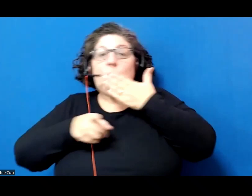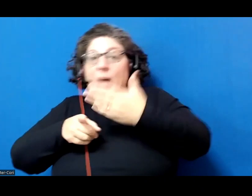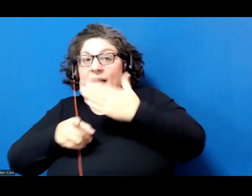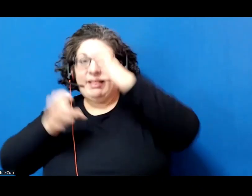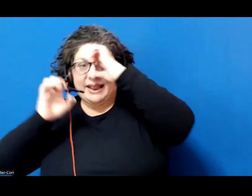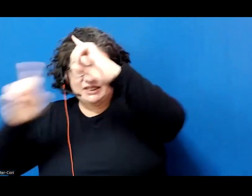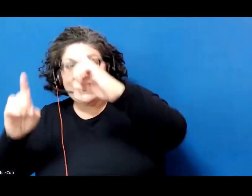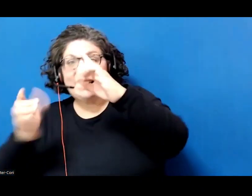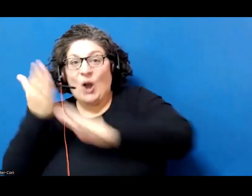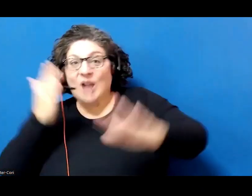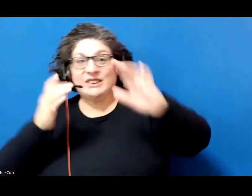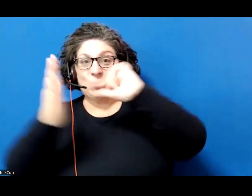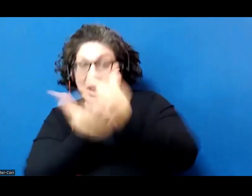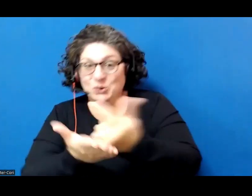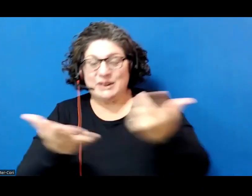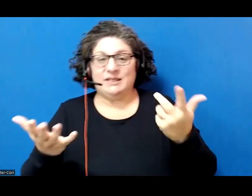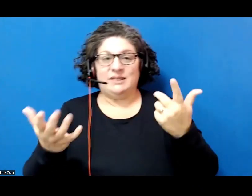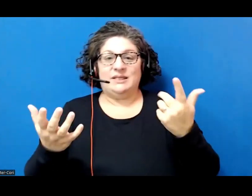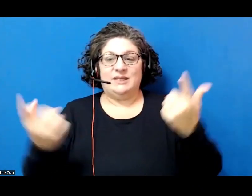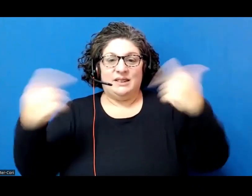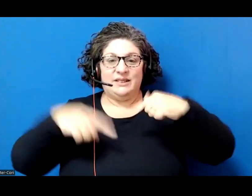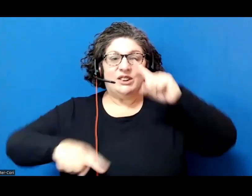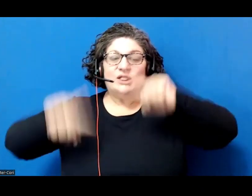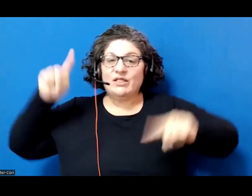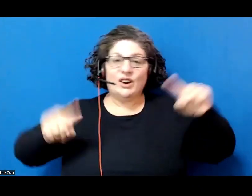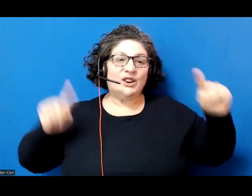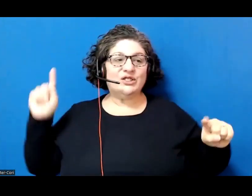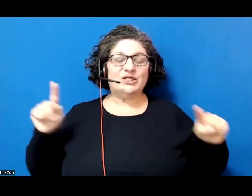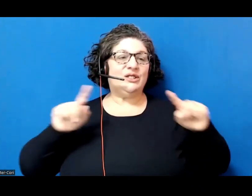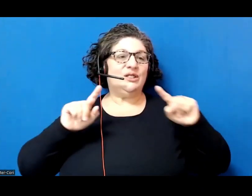graduates coming into diverse and multicultural society.